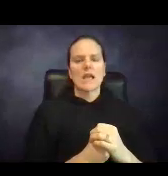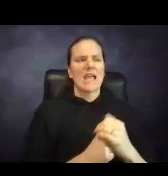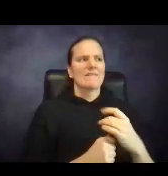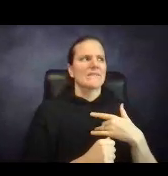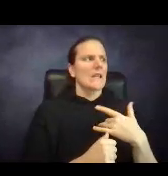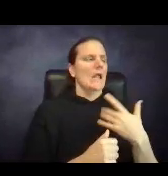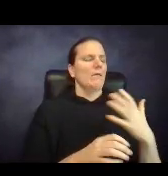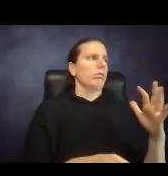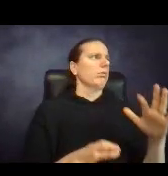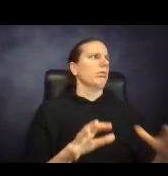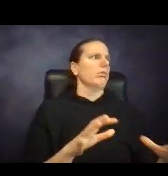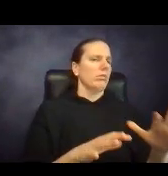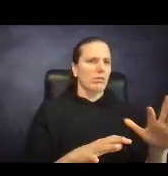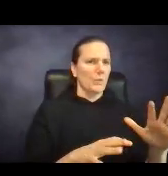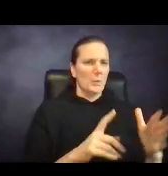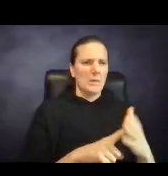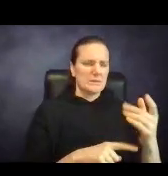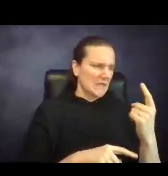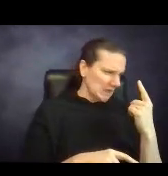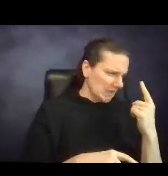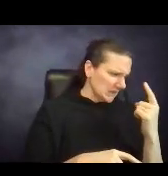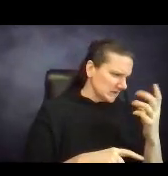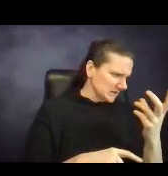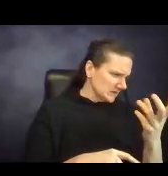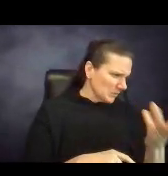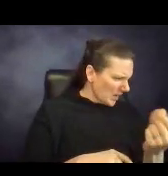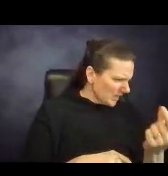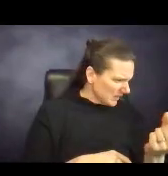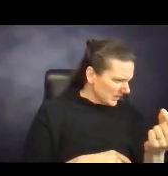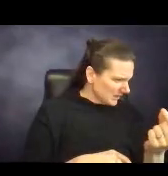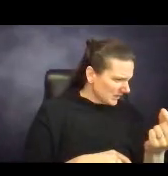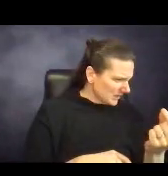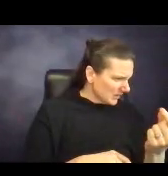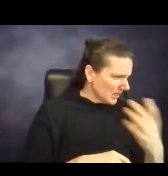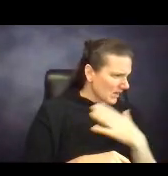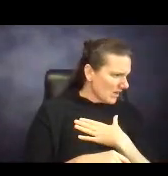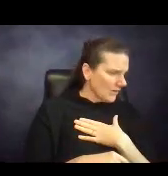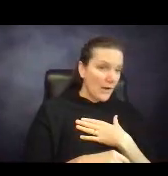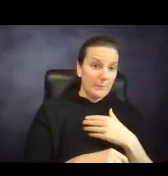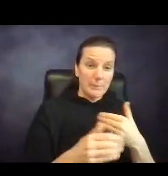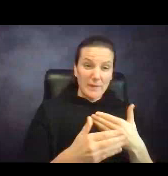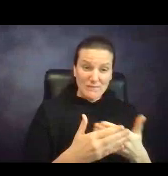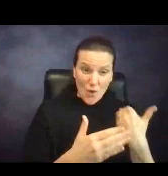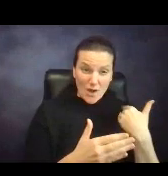People are like, what was I thinking? Or what was that? Or oh my god, I used to remember everything and I can't remember anything anymore.